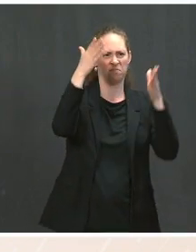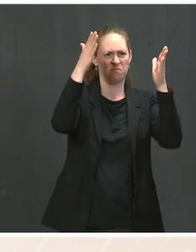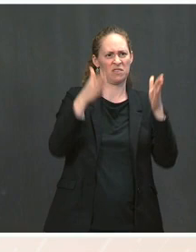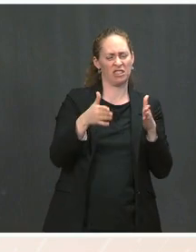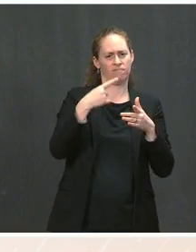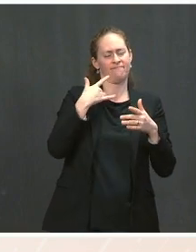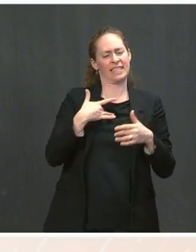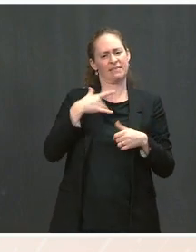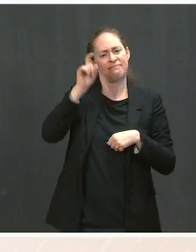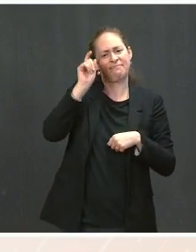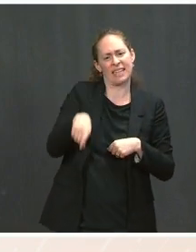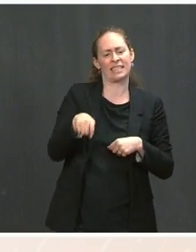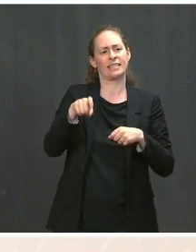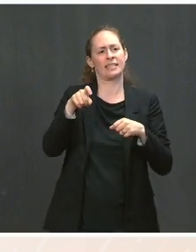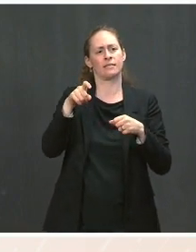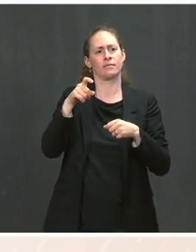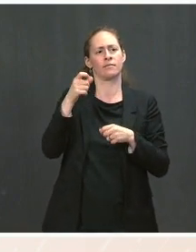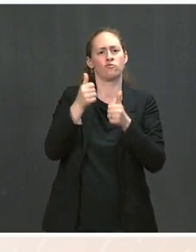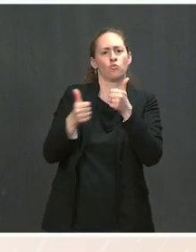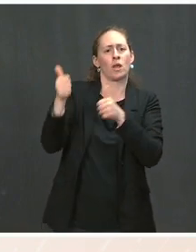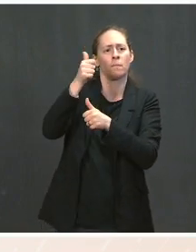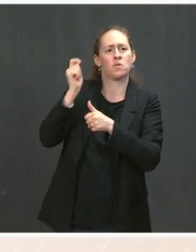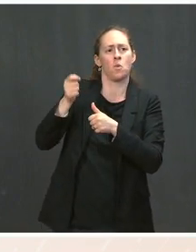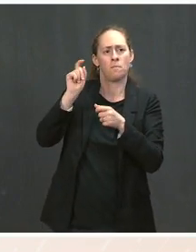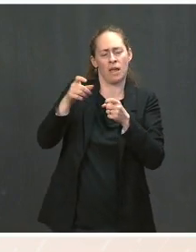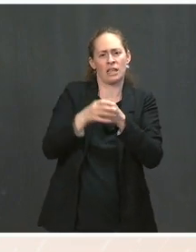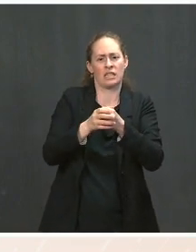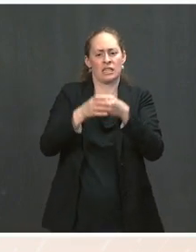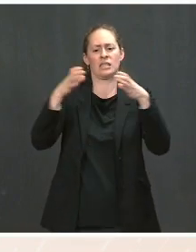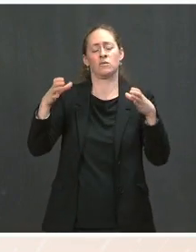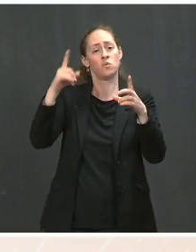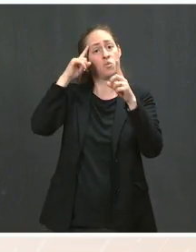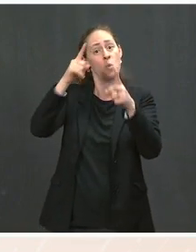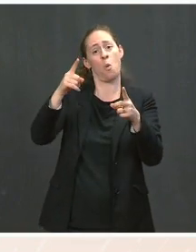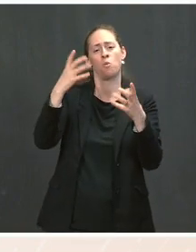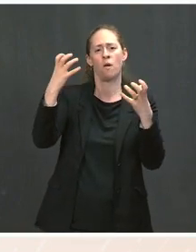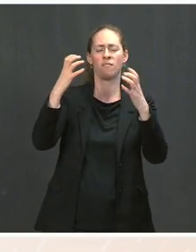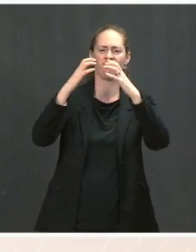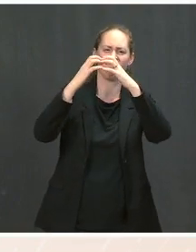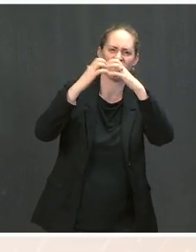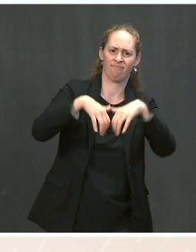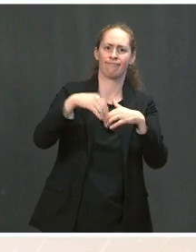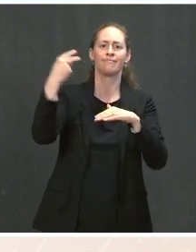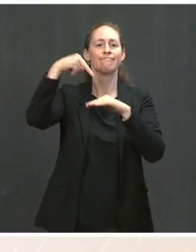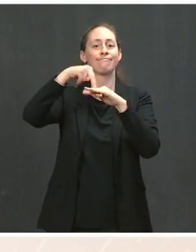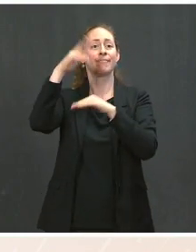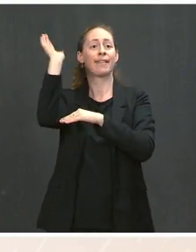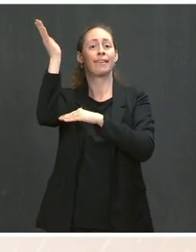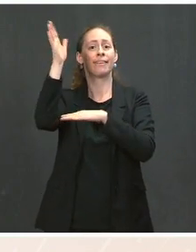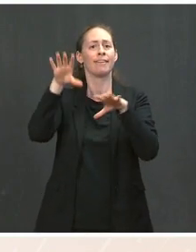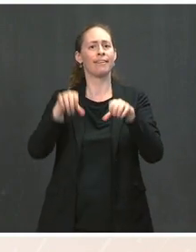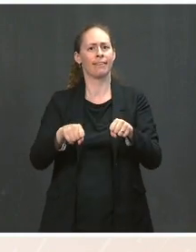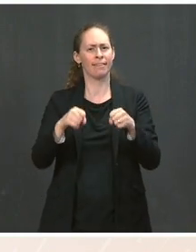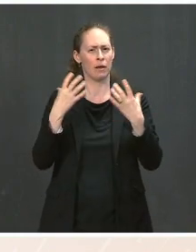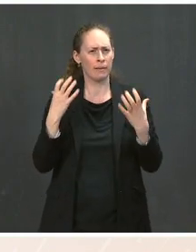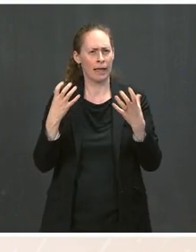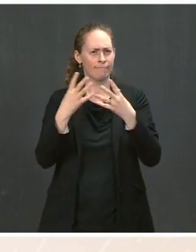Is the White House comfortable with a Democratic senator explicitly linking those two ideas from the steps of the Supreme Court?